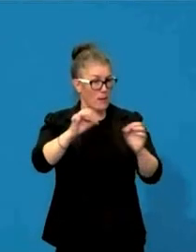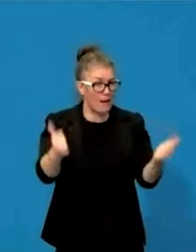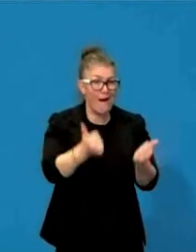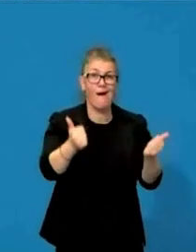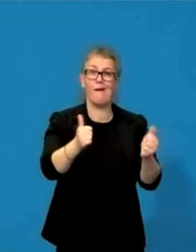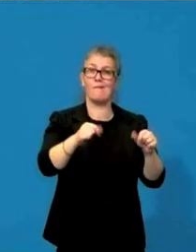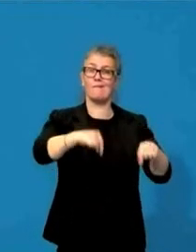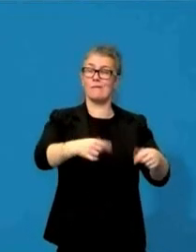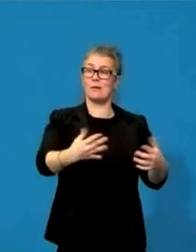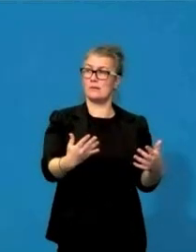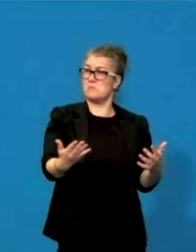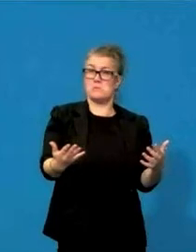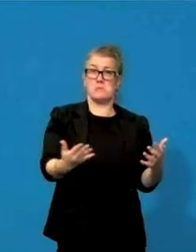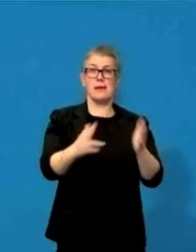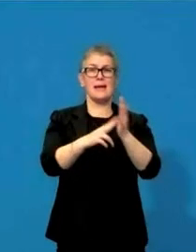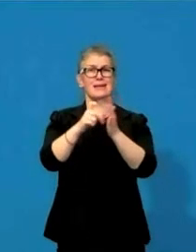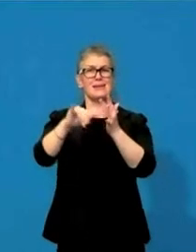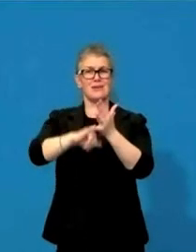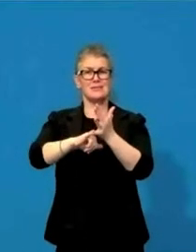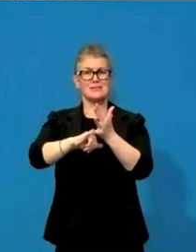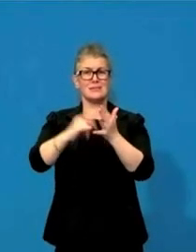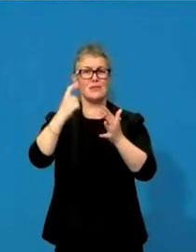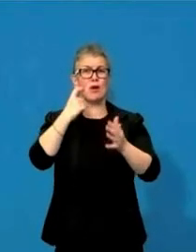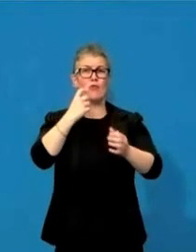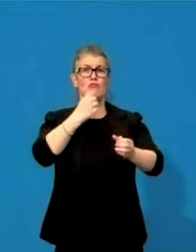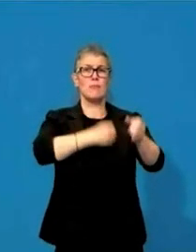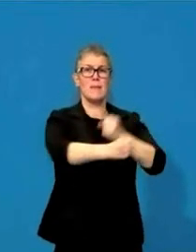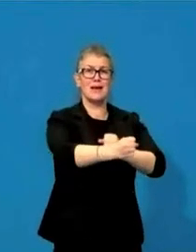actually being seen to try and replace that. And it doesn't - it's not equipped to do that.